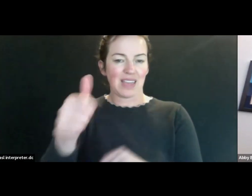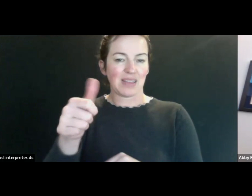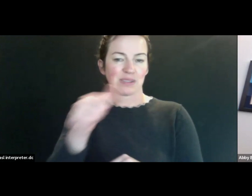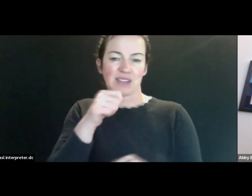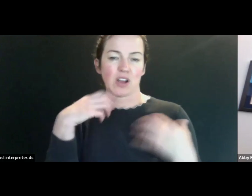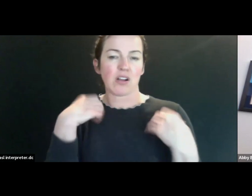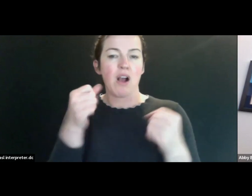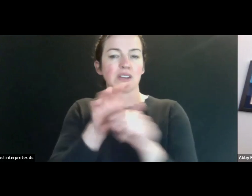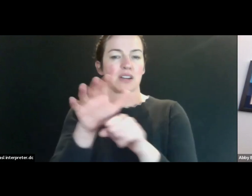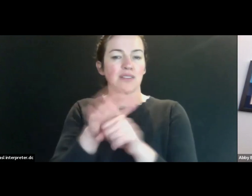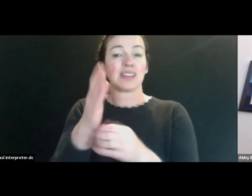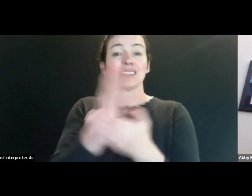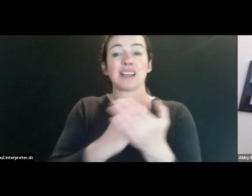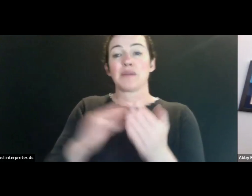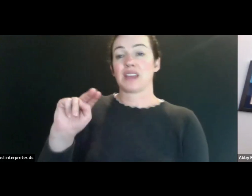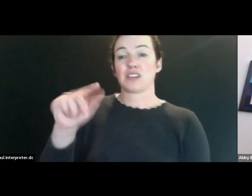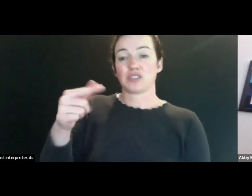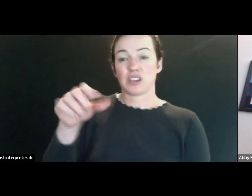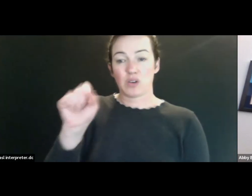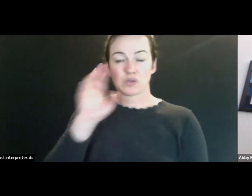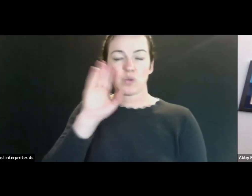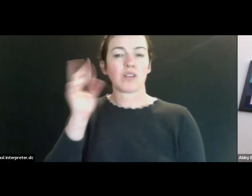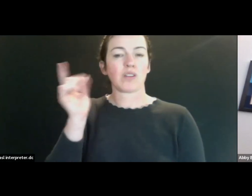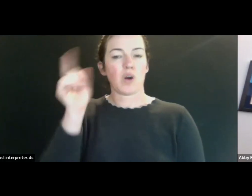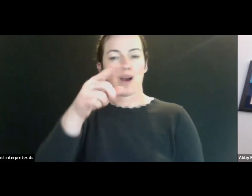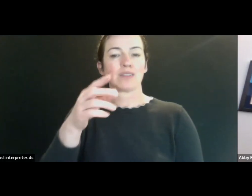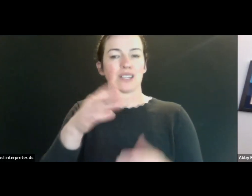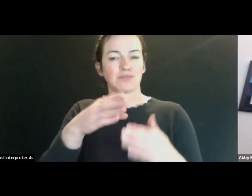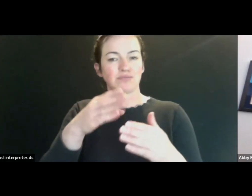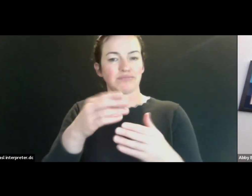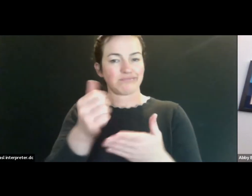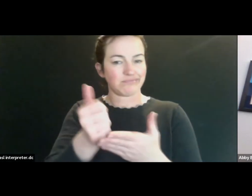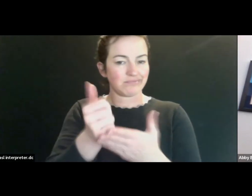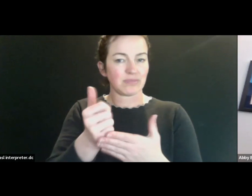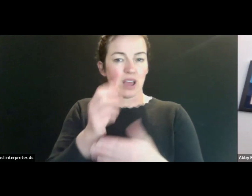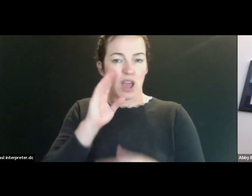of the NGOs will go out and do that for them. We recognize that this is a problem. And we're